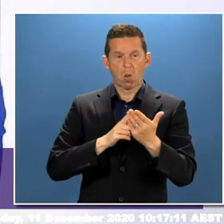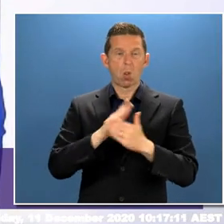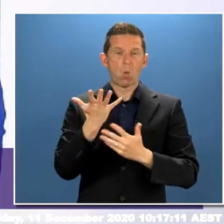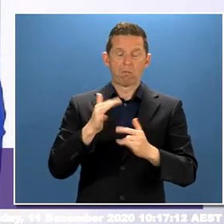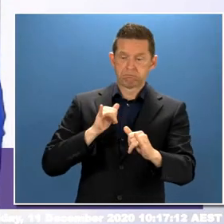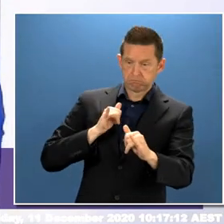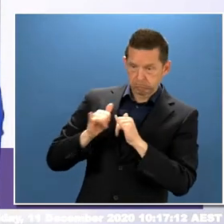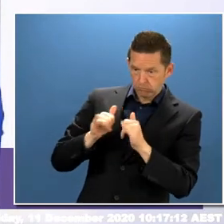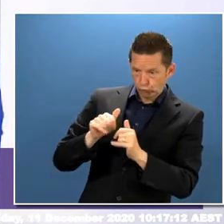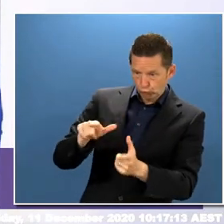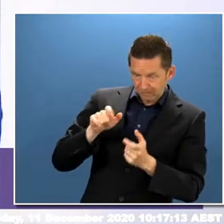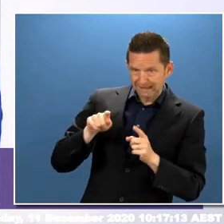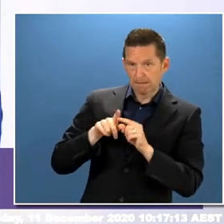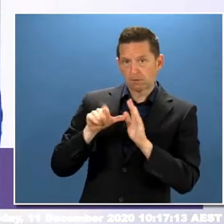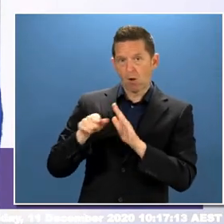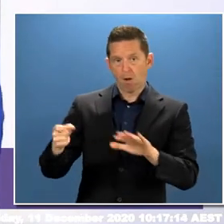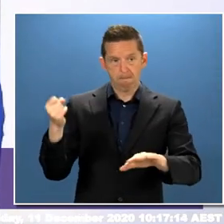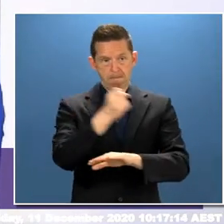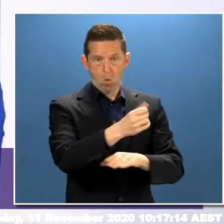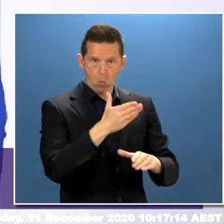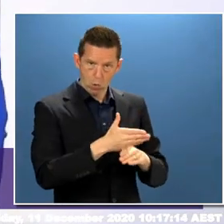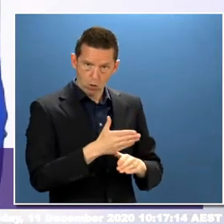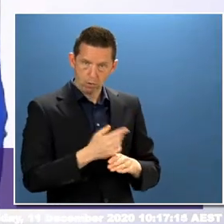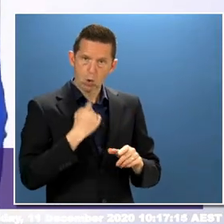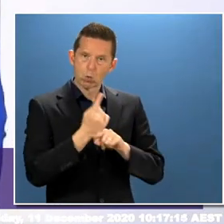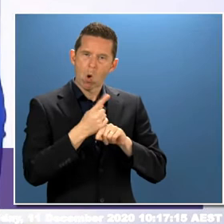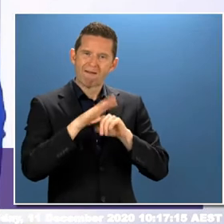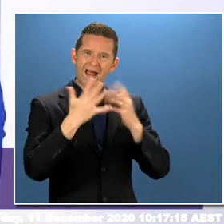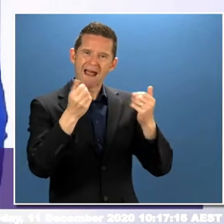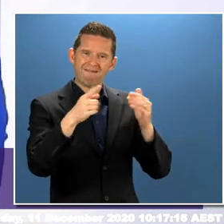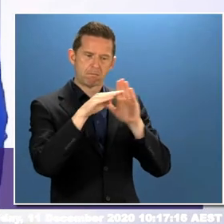somebody is working, I mentioned their terms and conditions, access to benefits